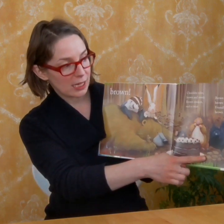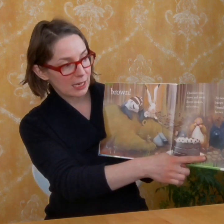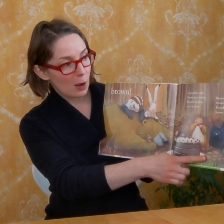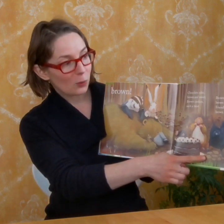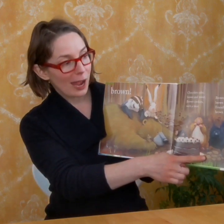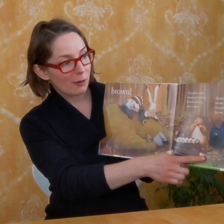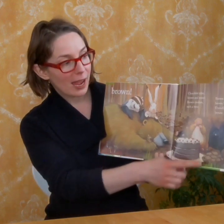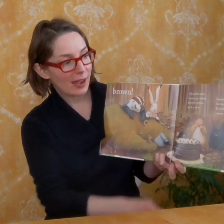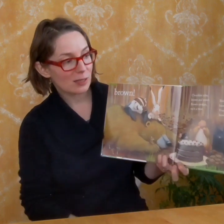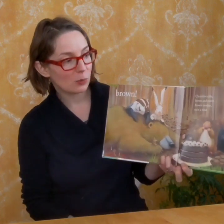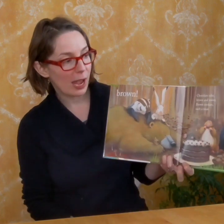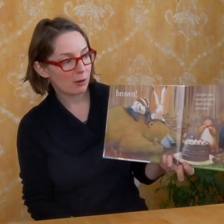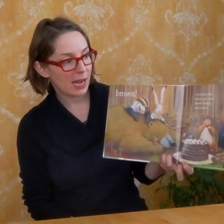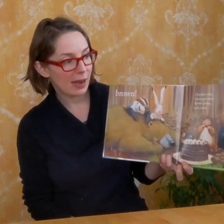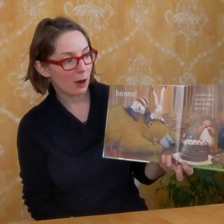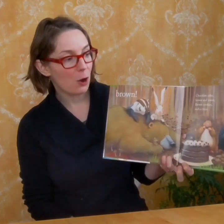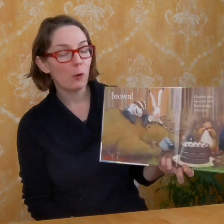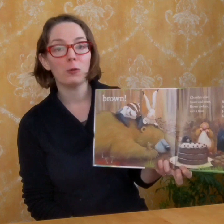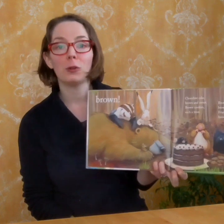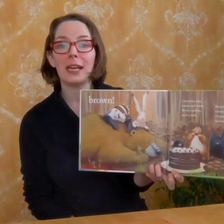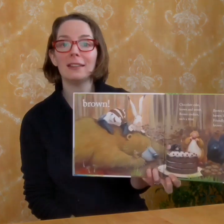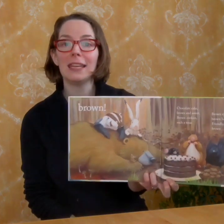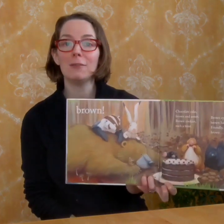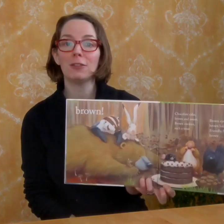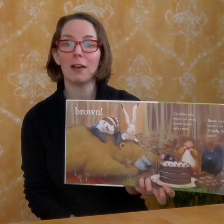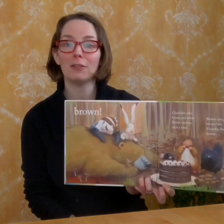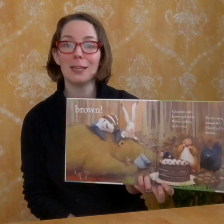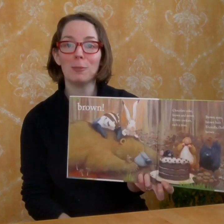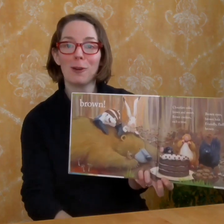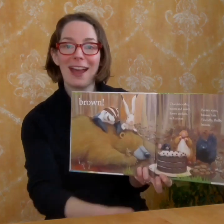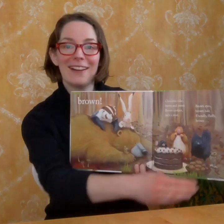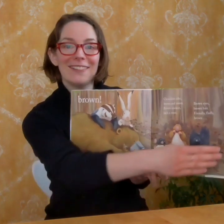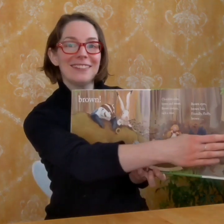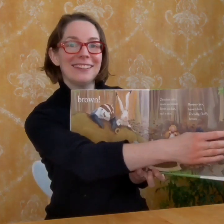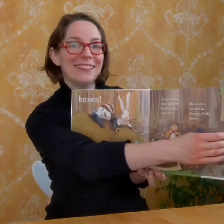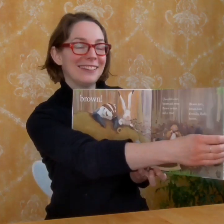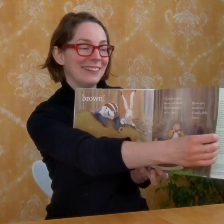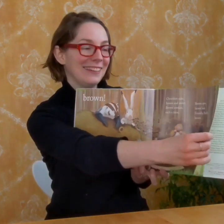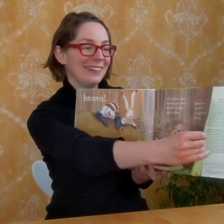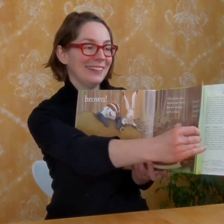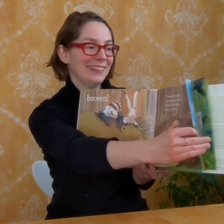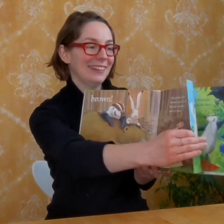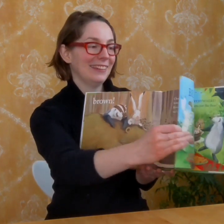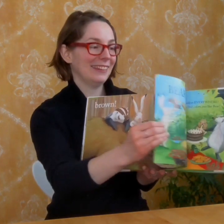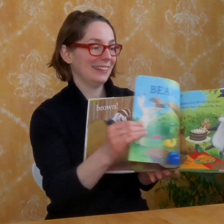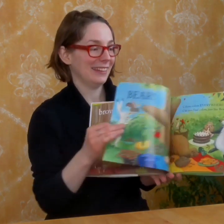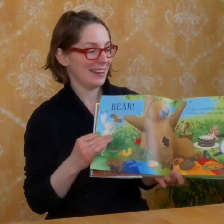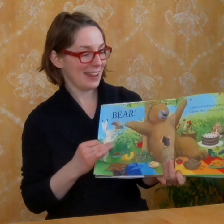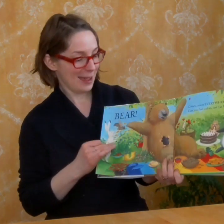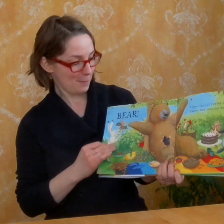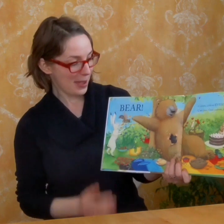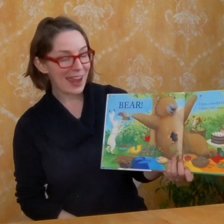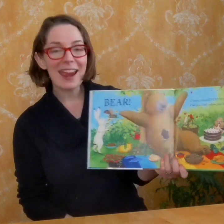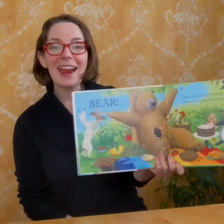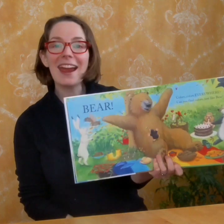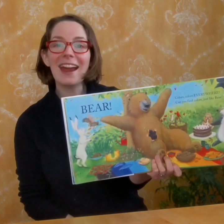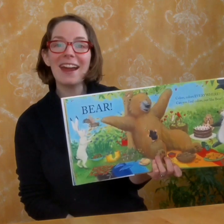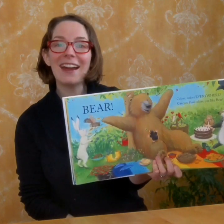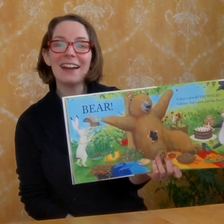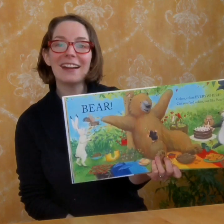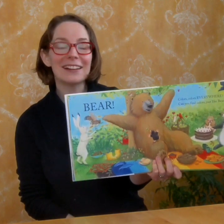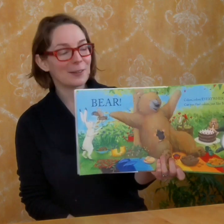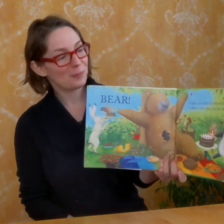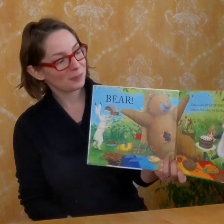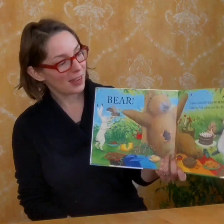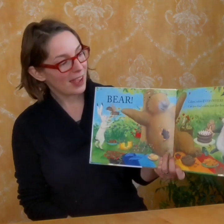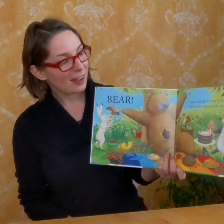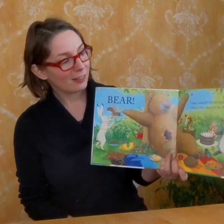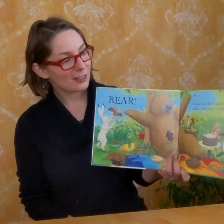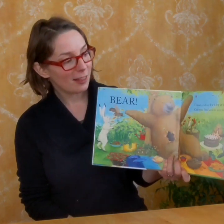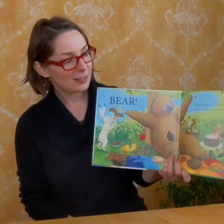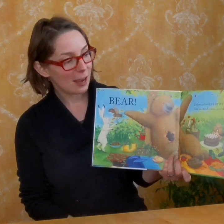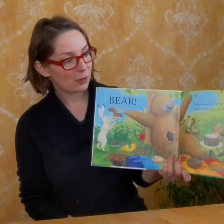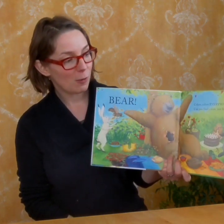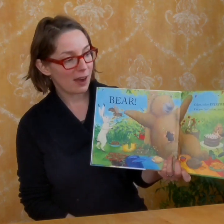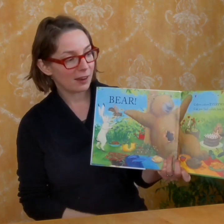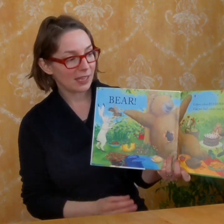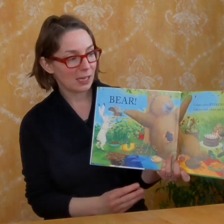treat. Brown eyes, brown hair. Friendly, fluffy, brown Bear! Colors, colors everywhere. Can